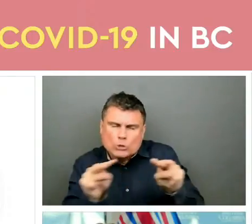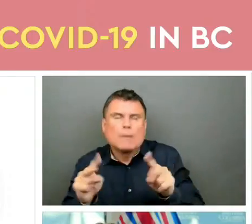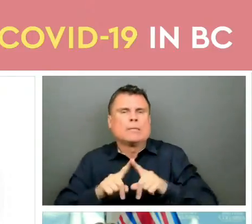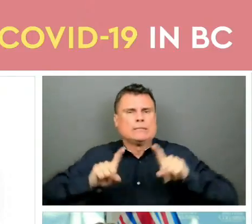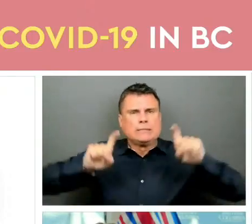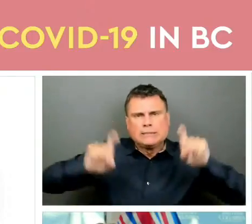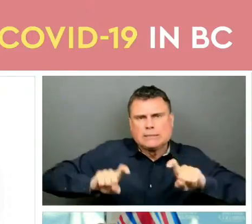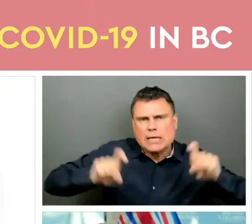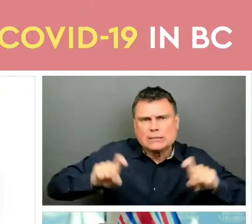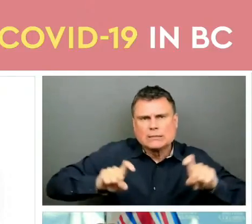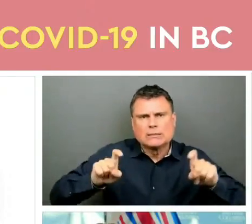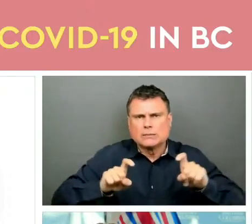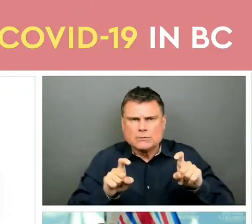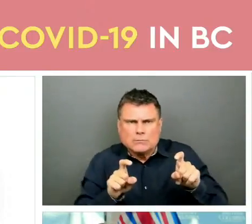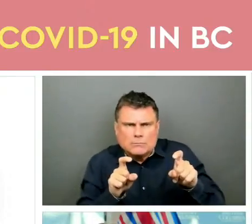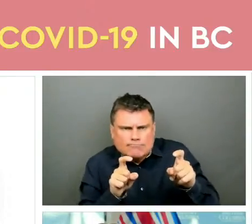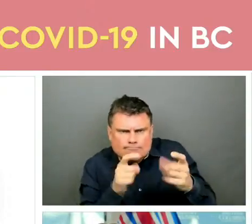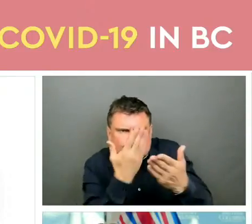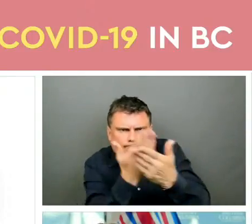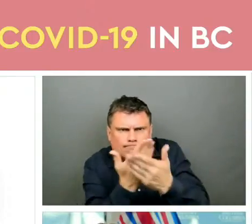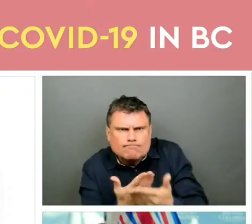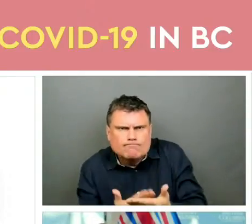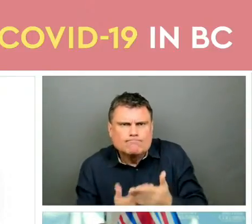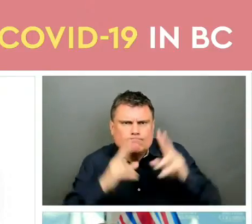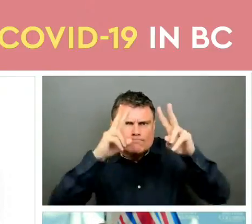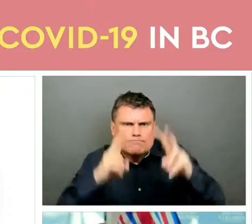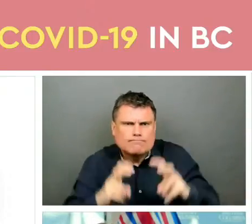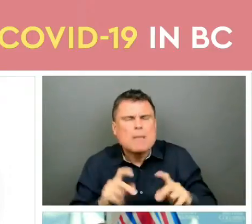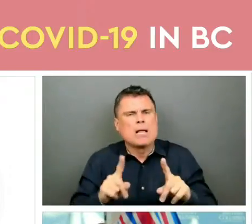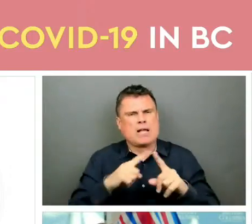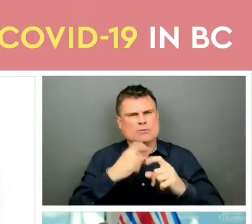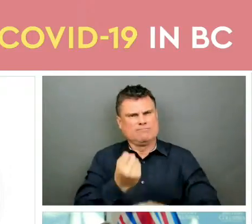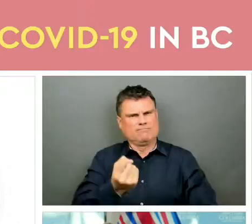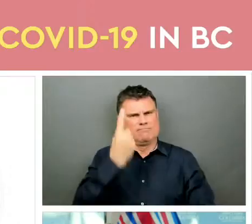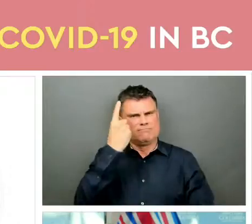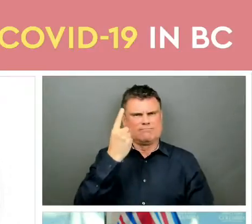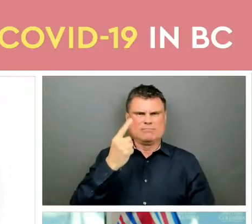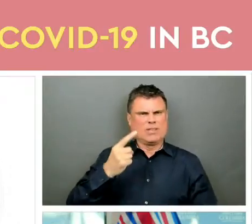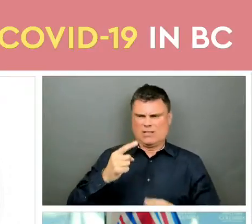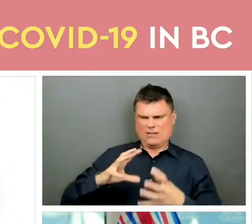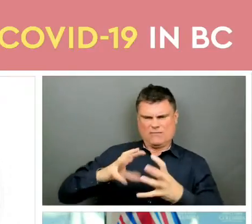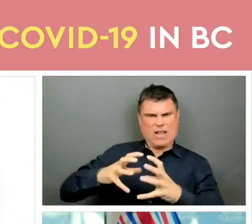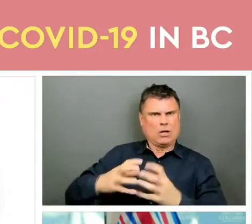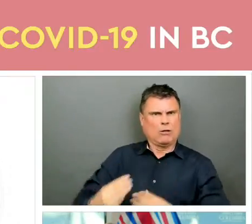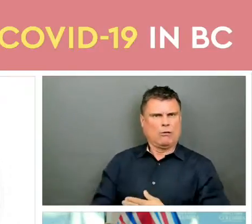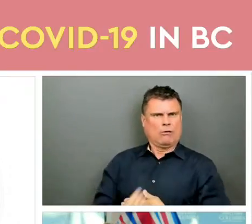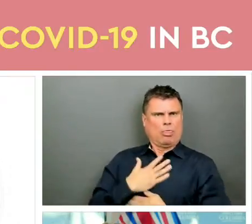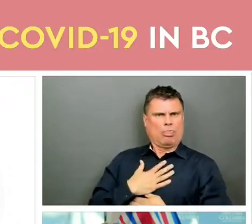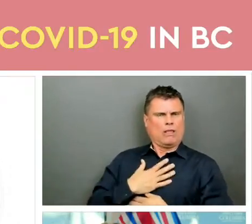the viruss that we are seeing causing infections in British Columbia over time. And their impact